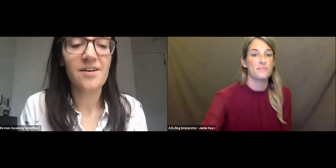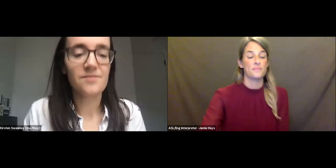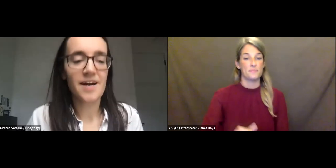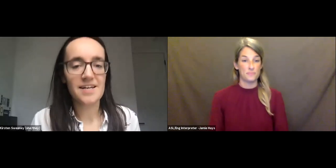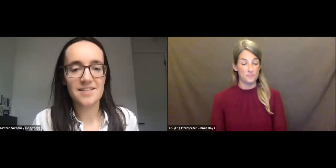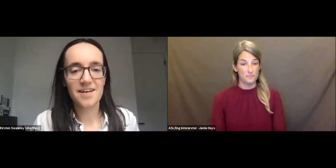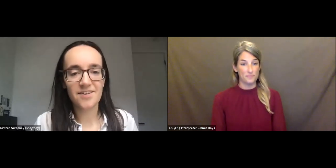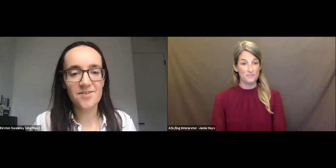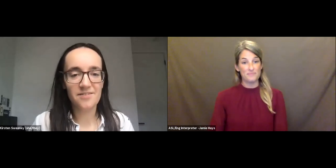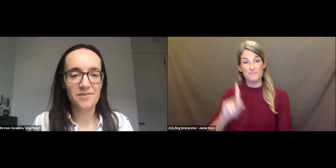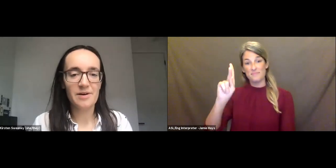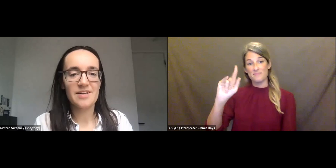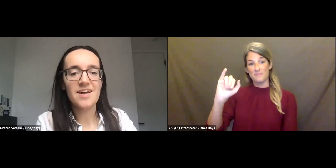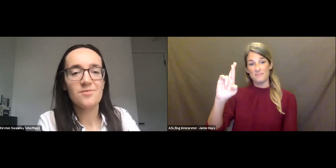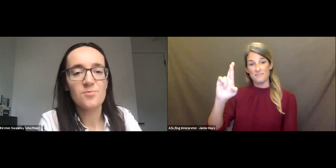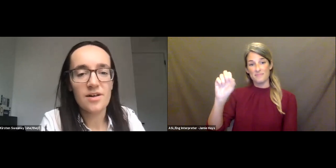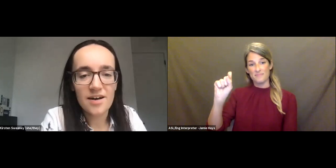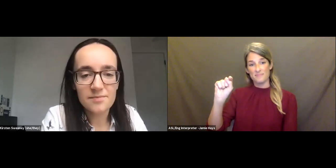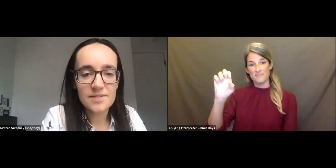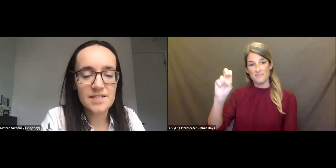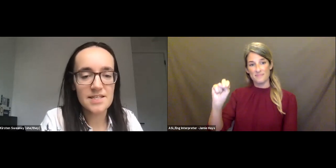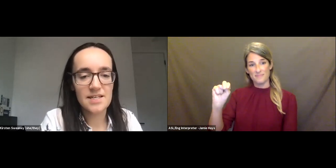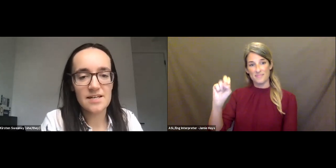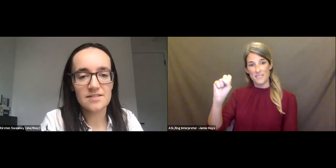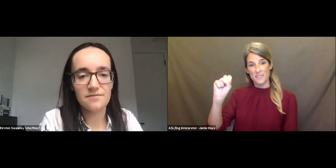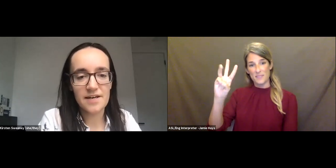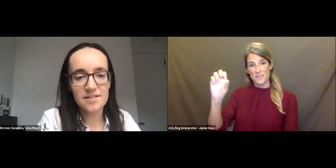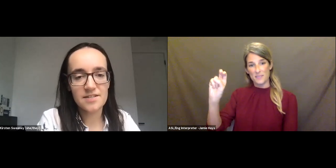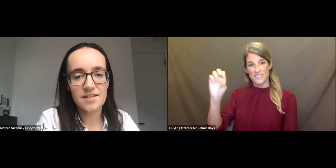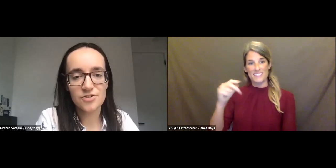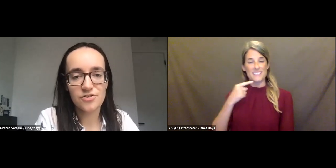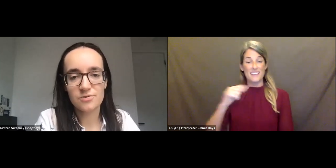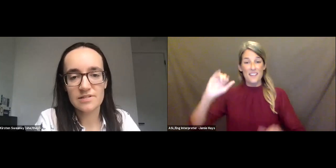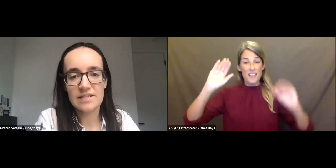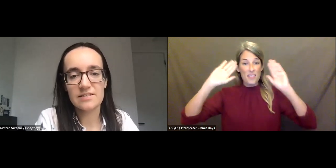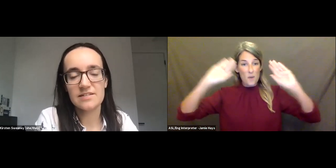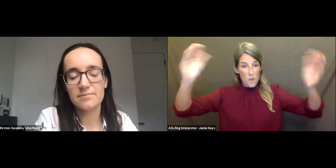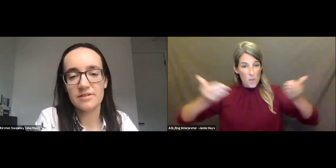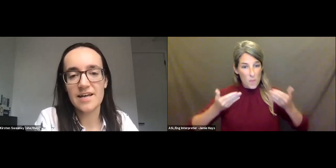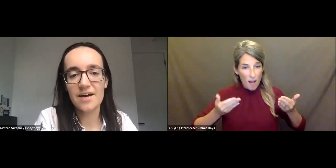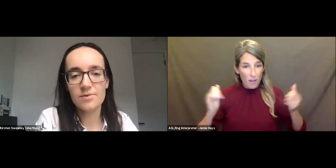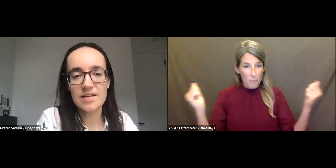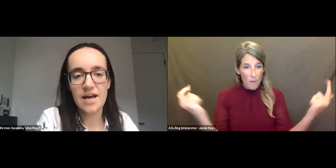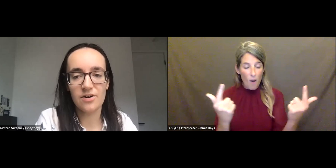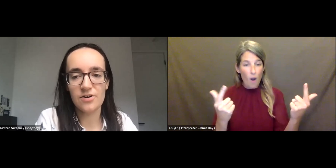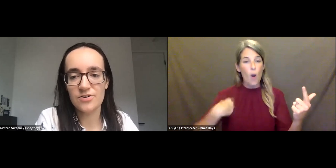Kirsten Sweeney: All right. Hello everybody, and welcome to today's event, Introducing Disability Equity at A.R.T./New